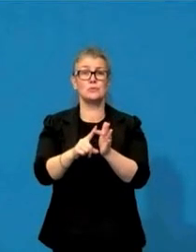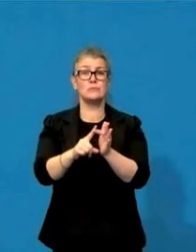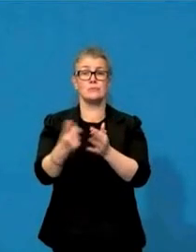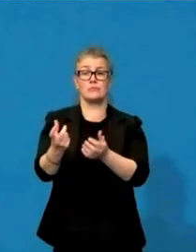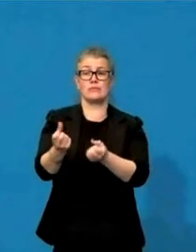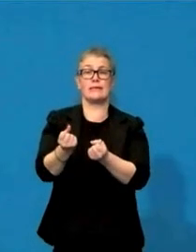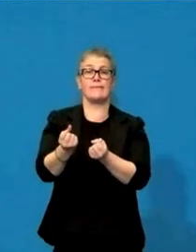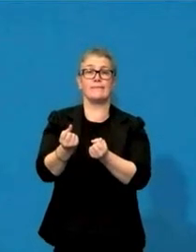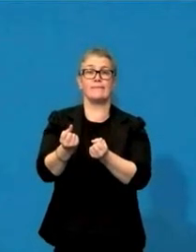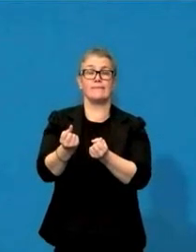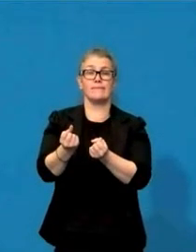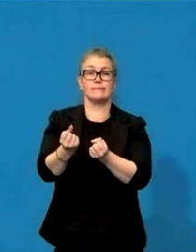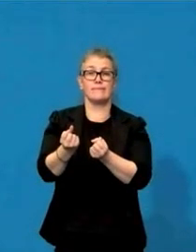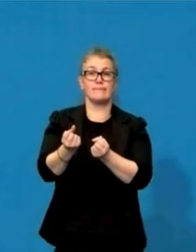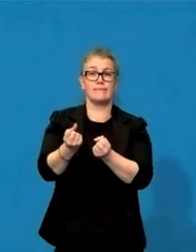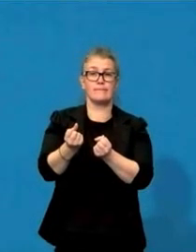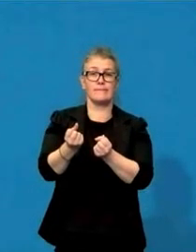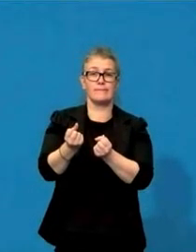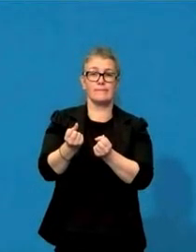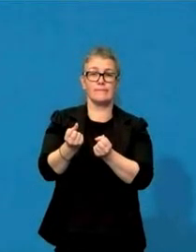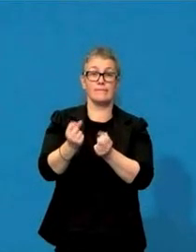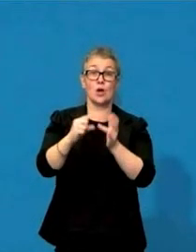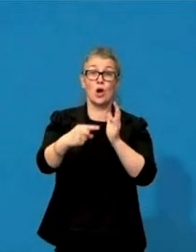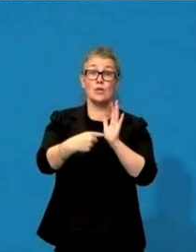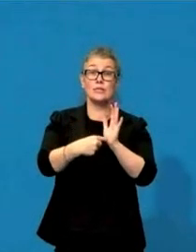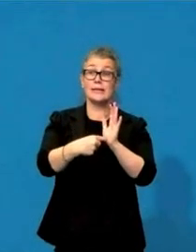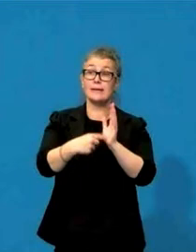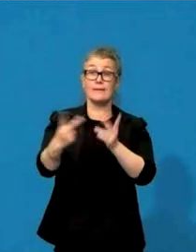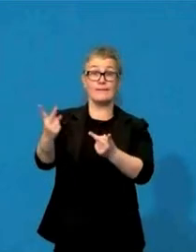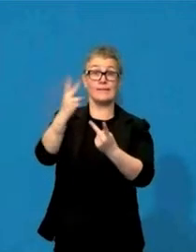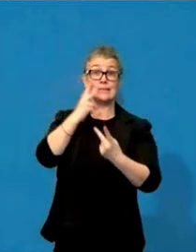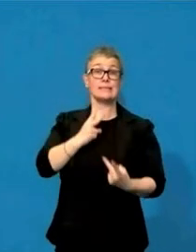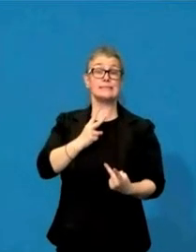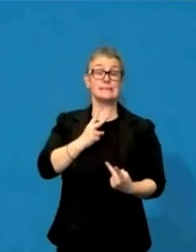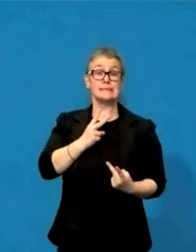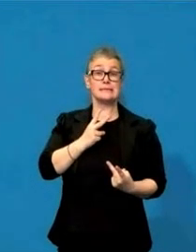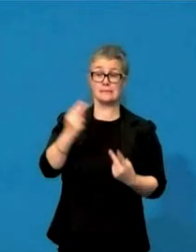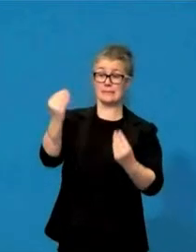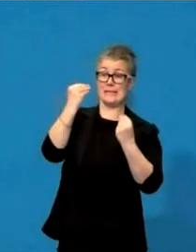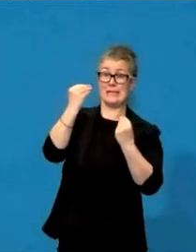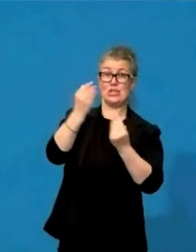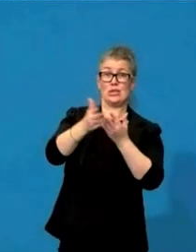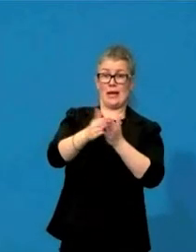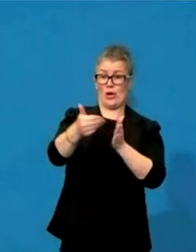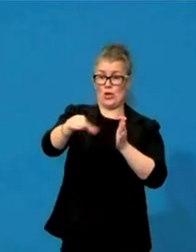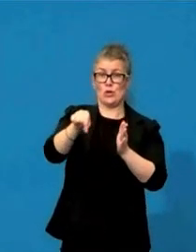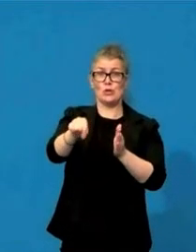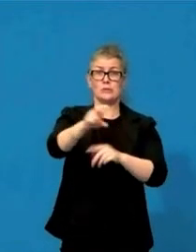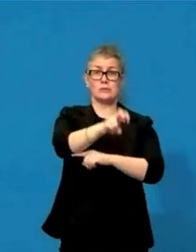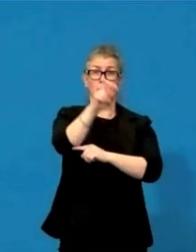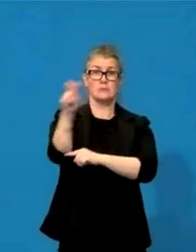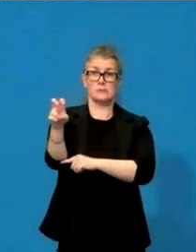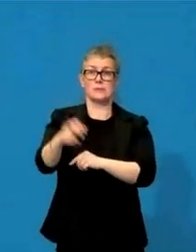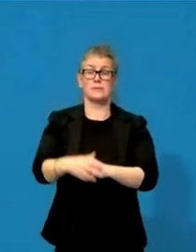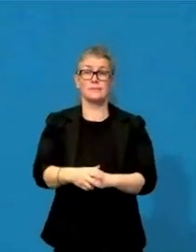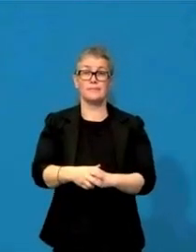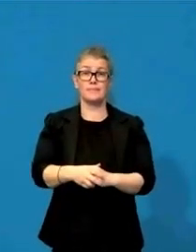The OT came into town, trained us how to use it, so me and Marty was both trained,